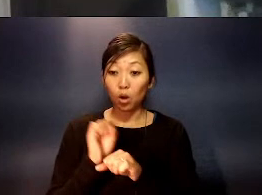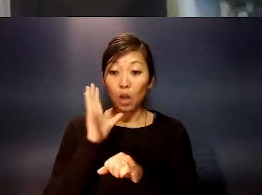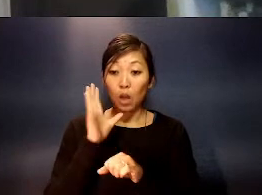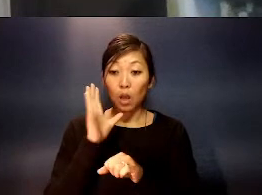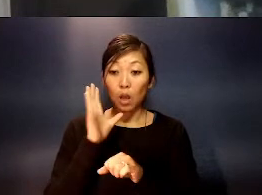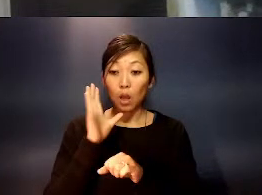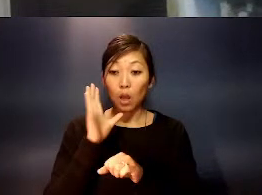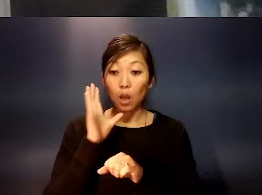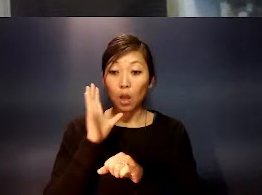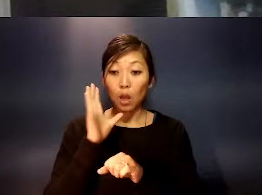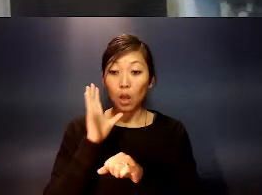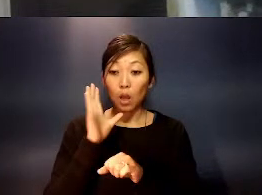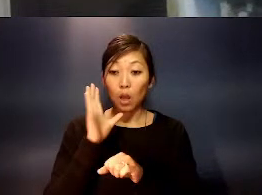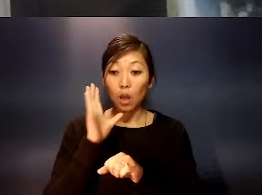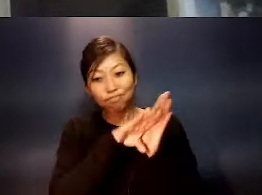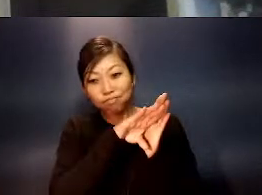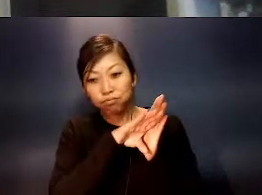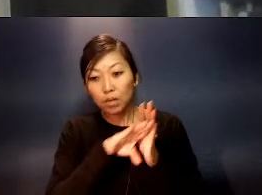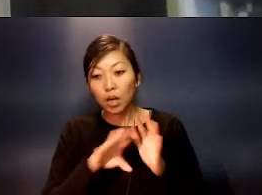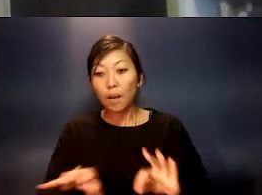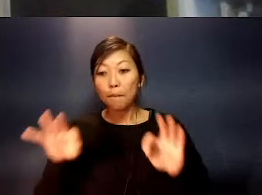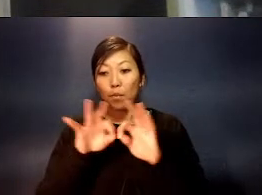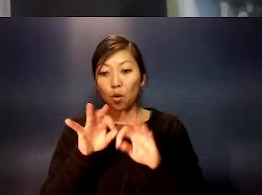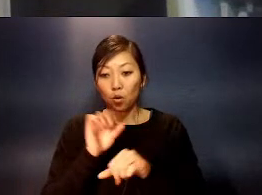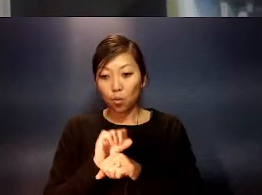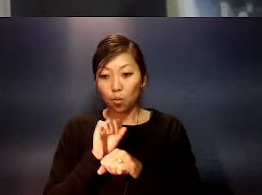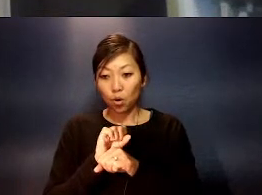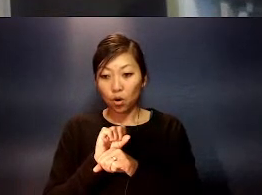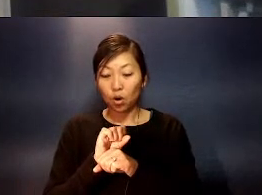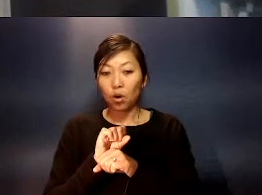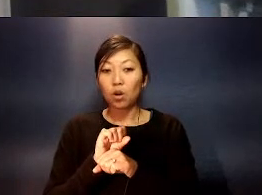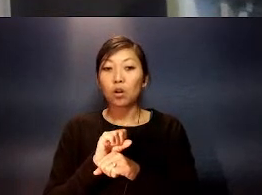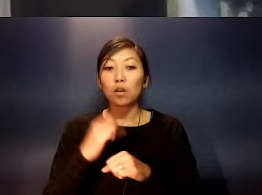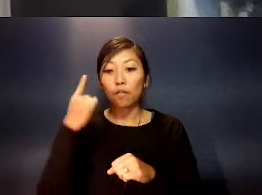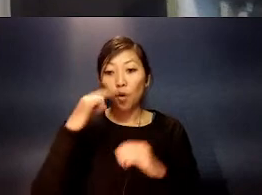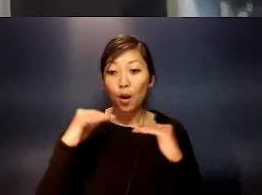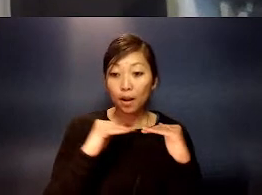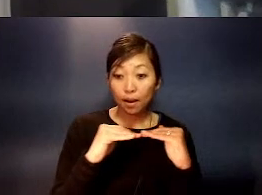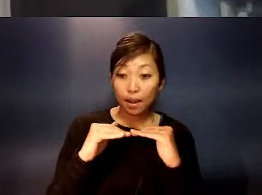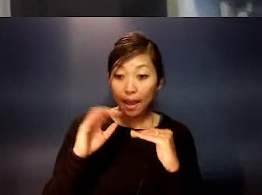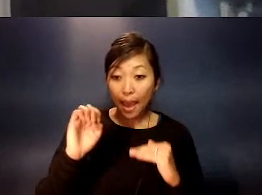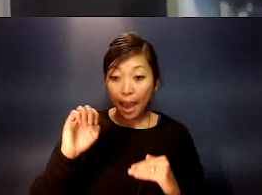ABOUT PUBLIC SAFETY, AS WELL AS A MULTITUDE OF OTHER REALLY IMPORTANT INVESTMENTS.